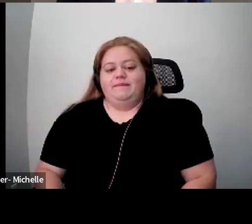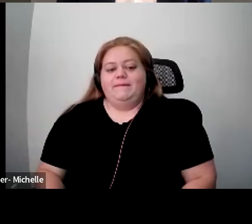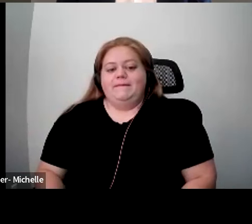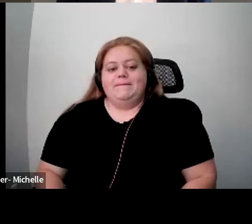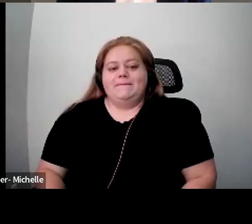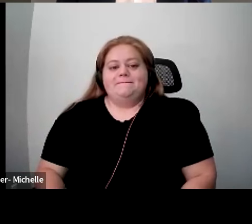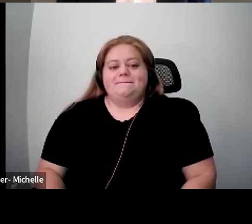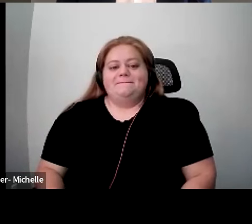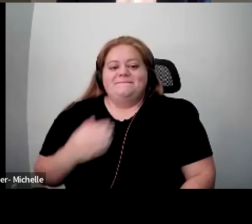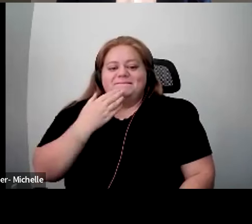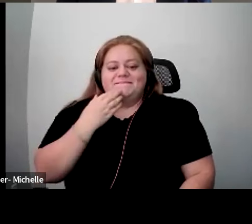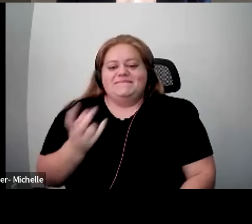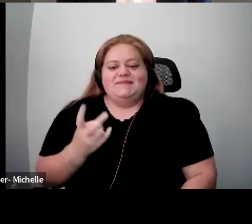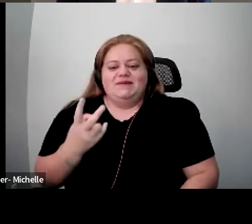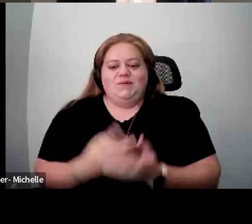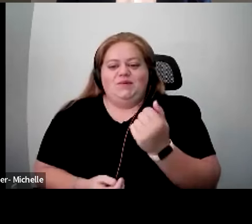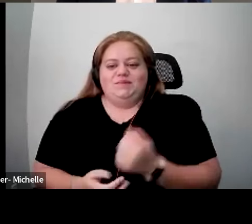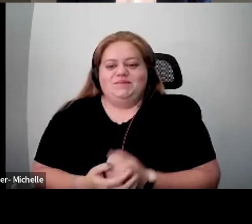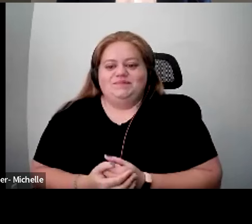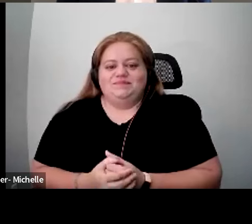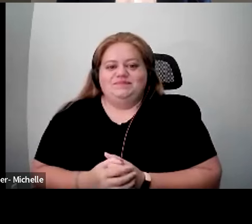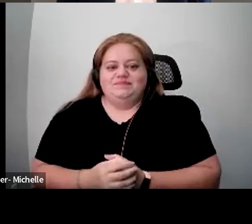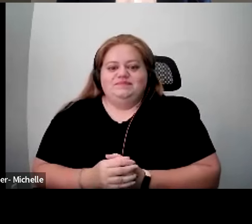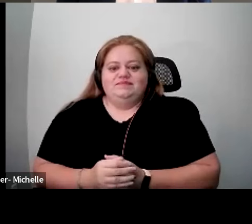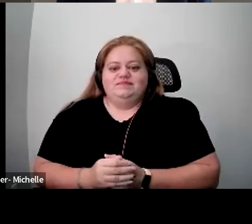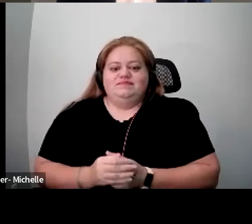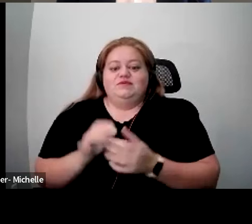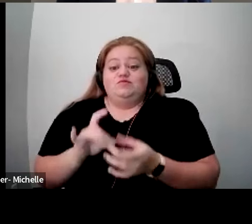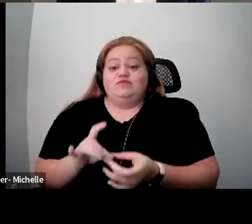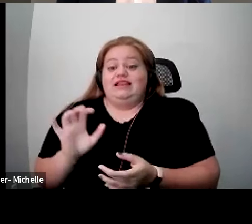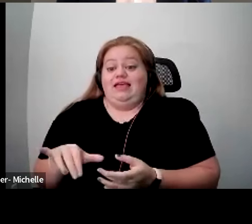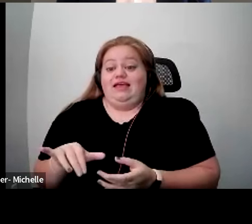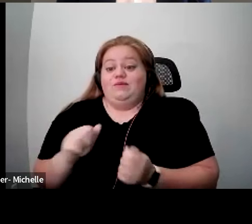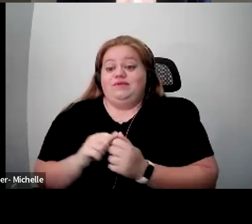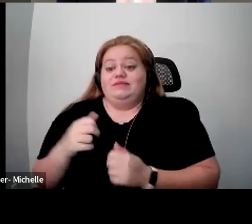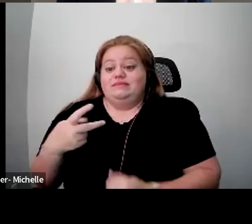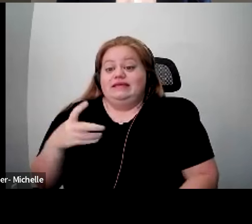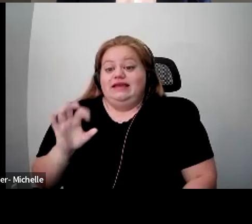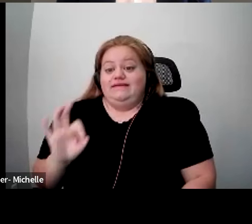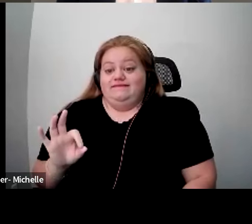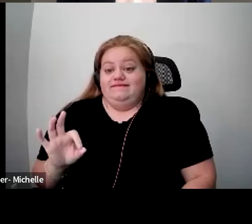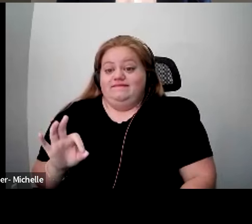Thanks so much for that. So on that note around PDF, I wanted